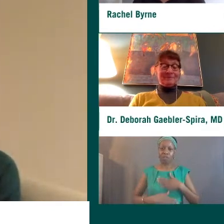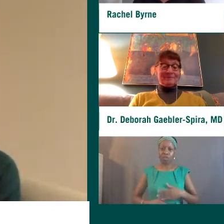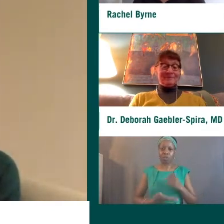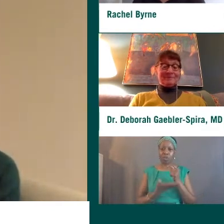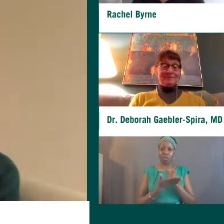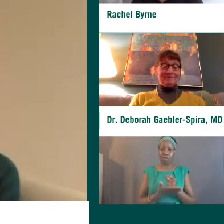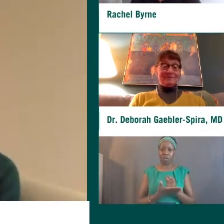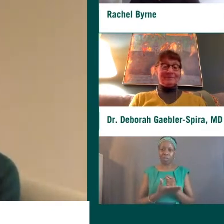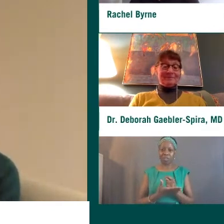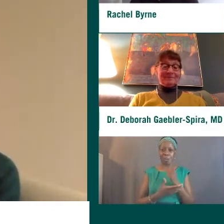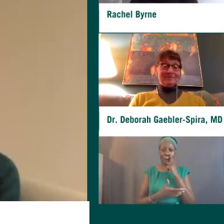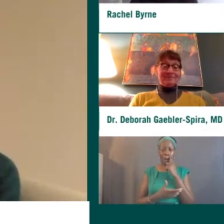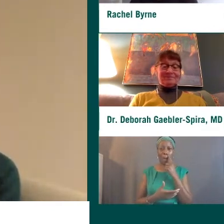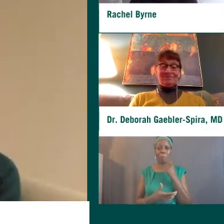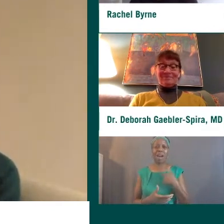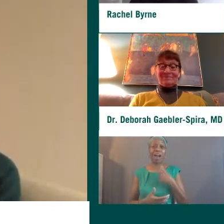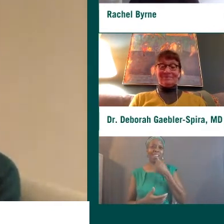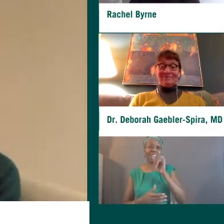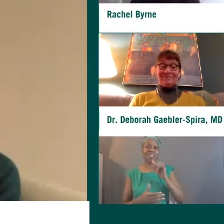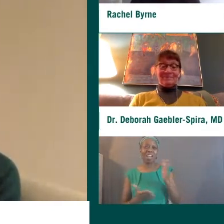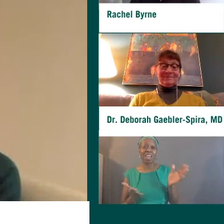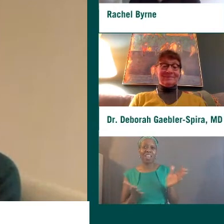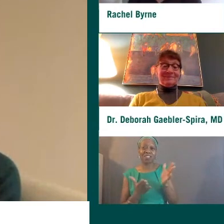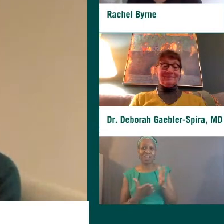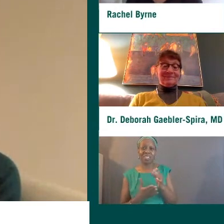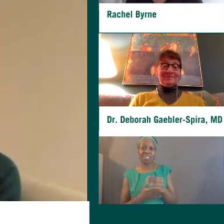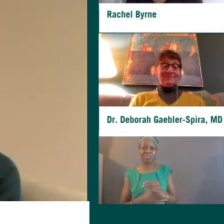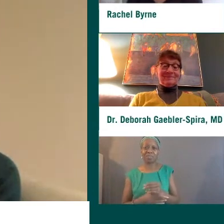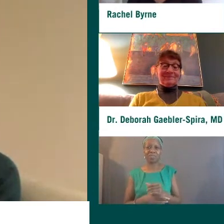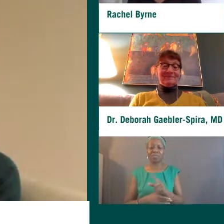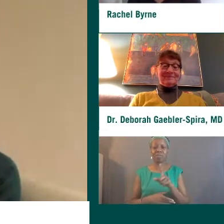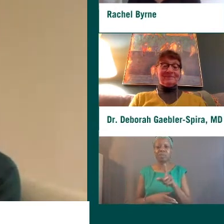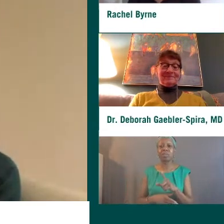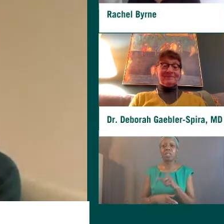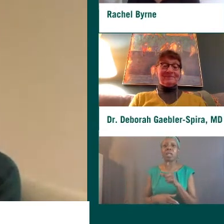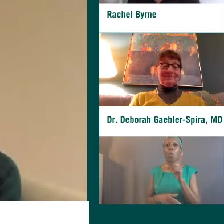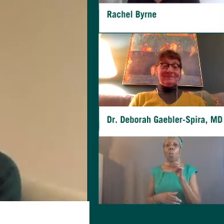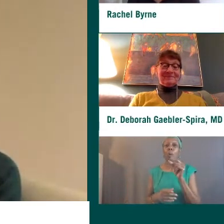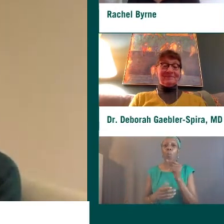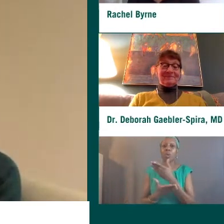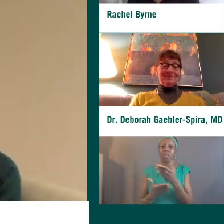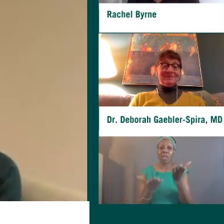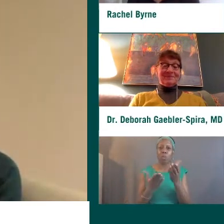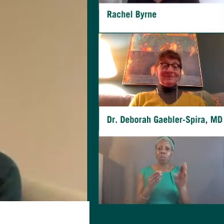I love your advice. I think it's so important because- One more something, unfortunately